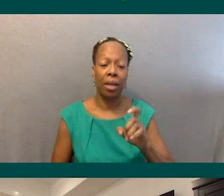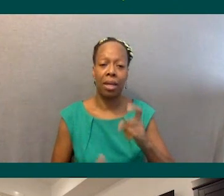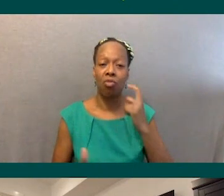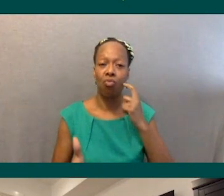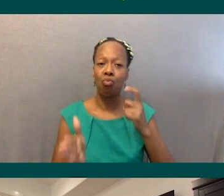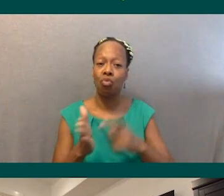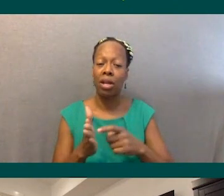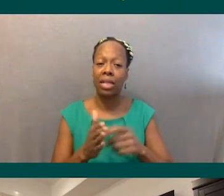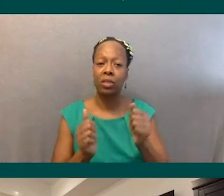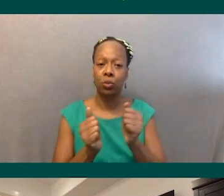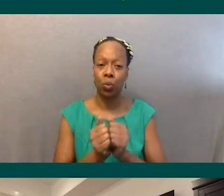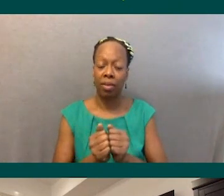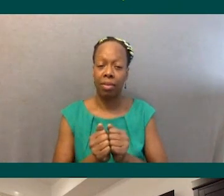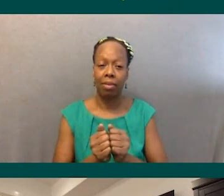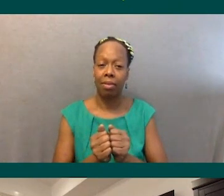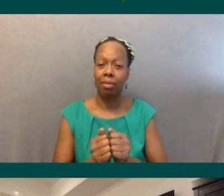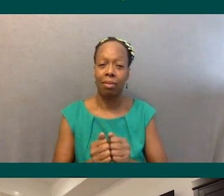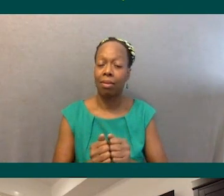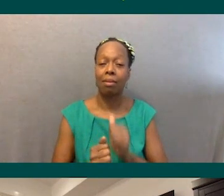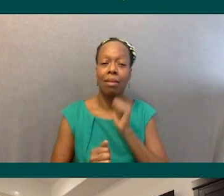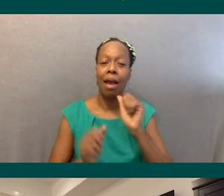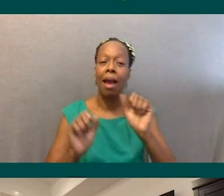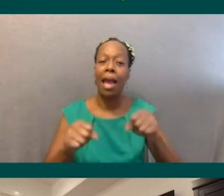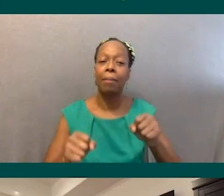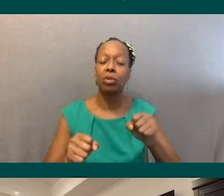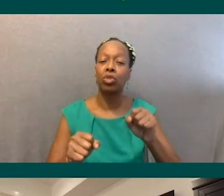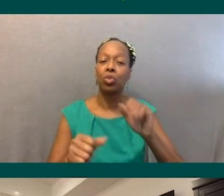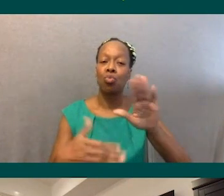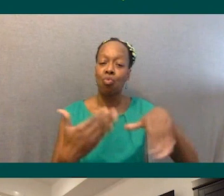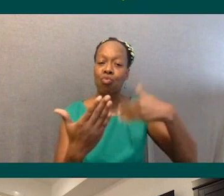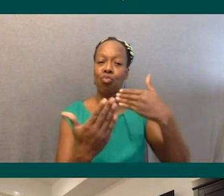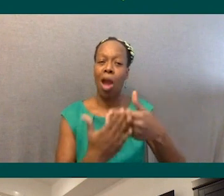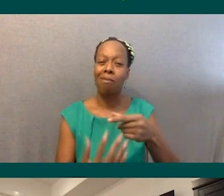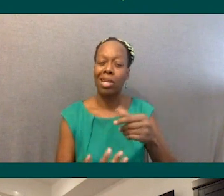with failure to meet typical developmental milestones.